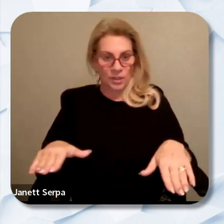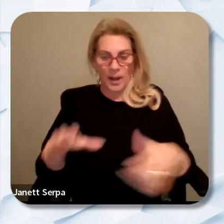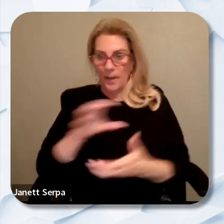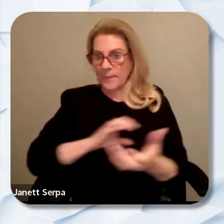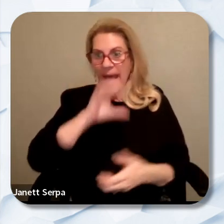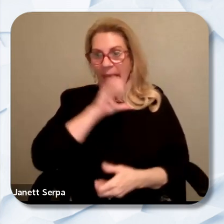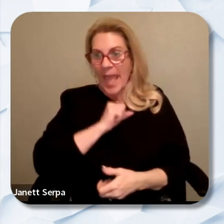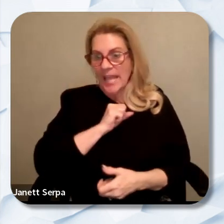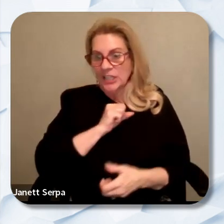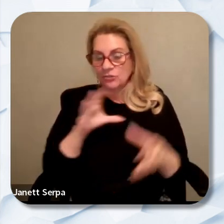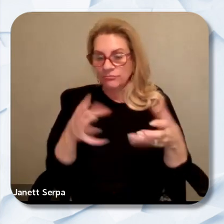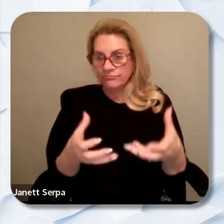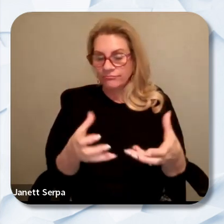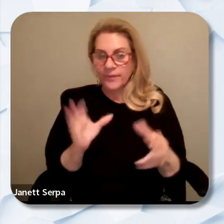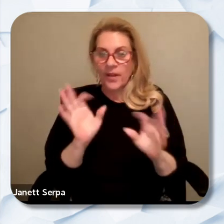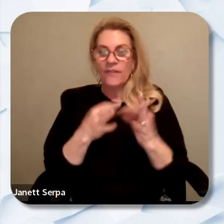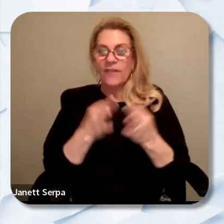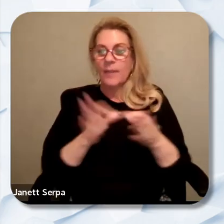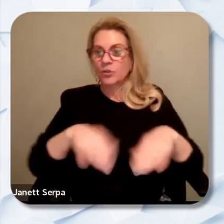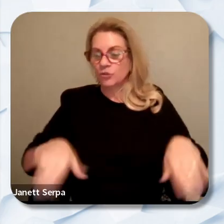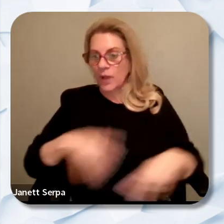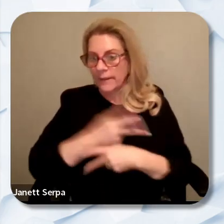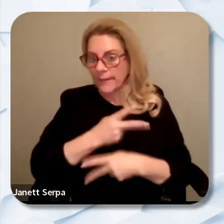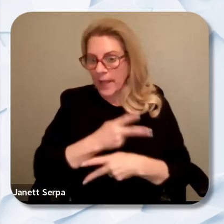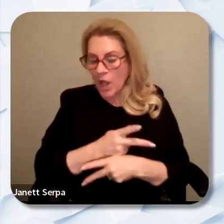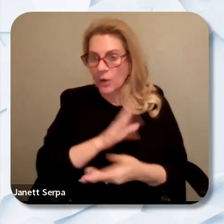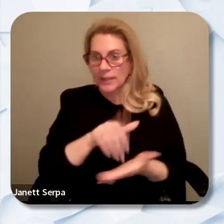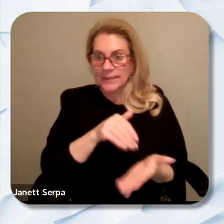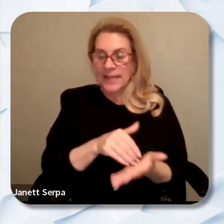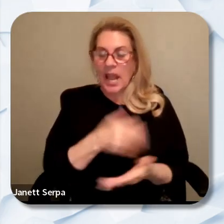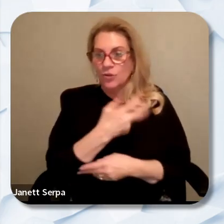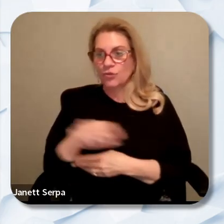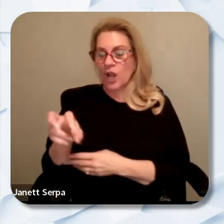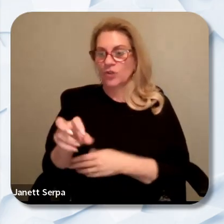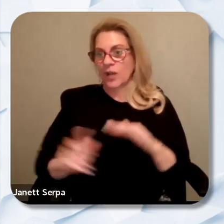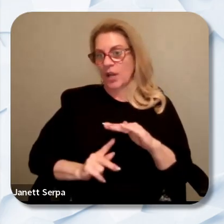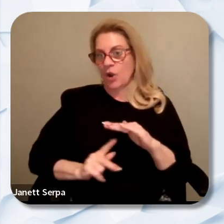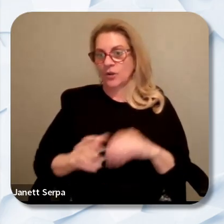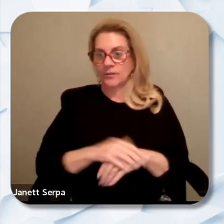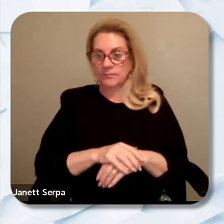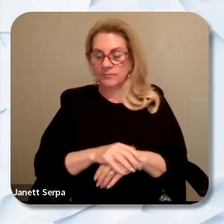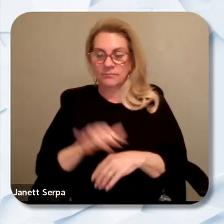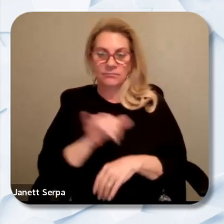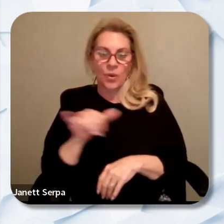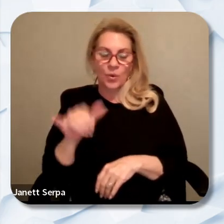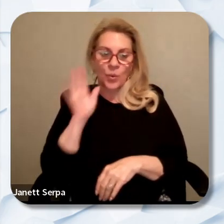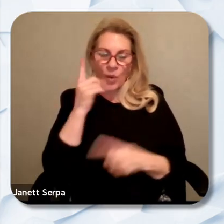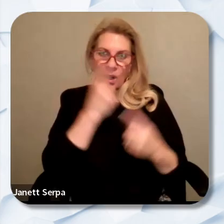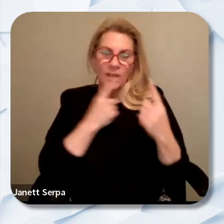settings family childcare centers and transitional kindergarten. It also considers abilities of all